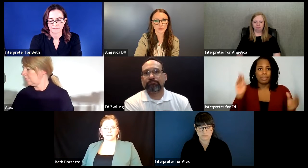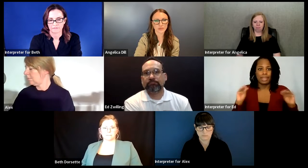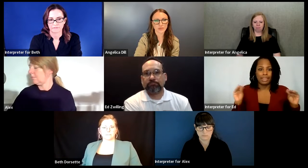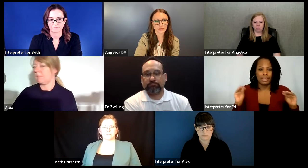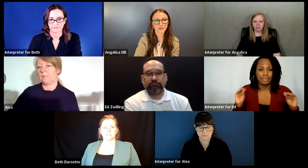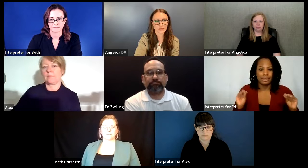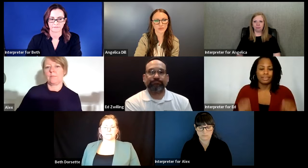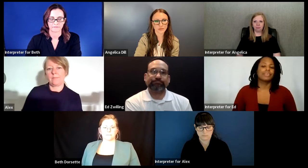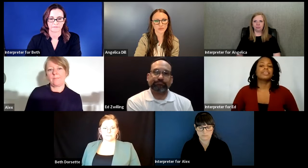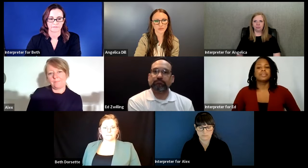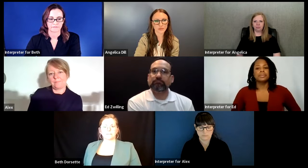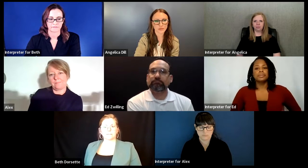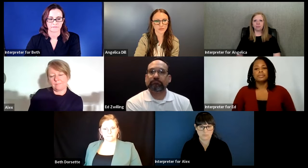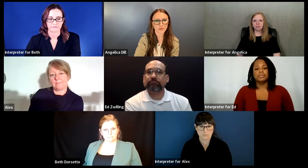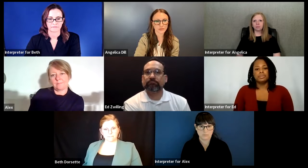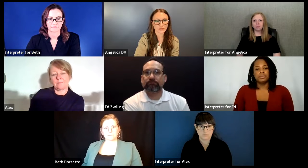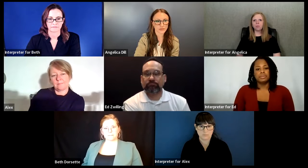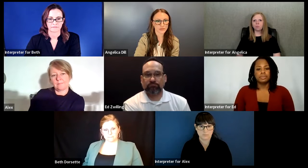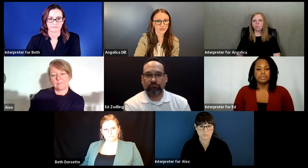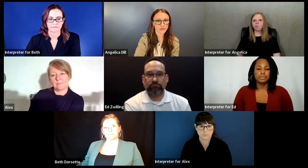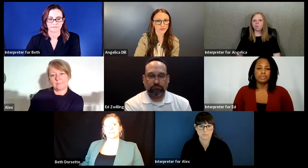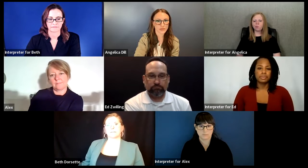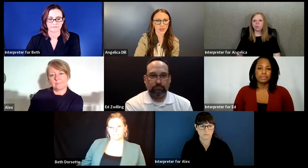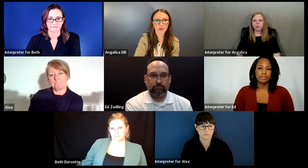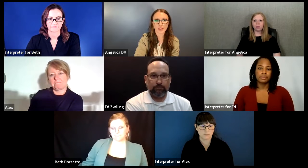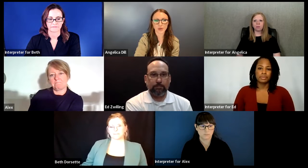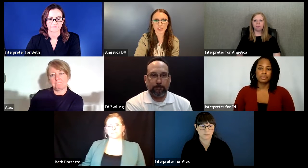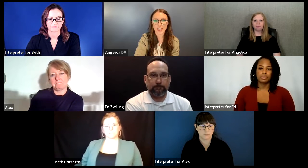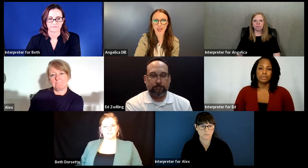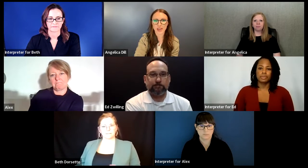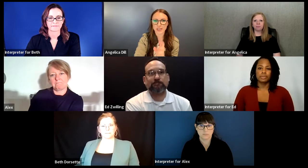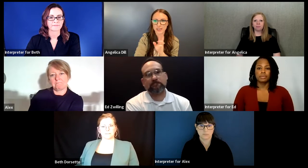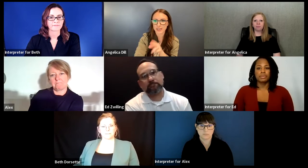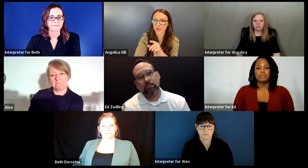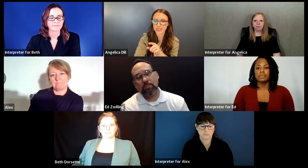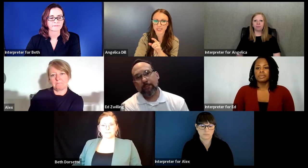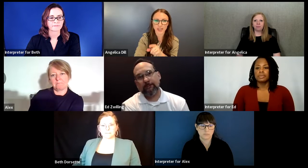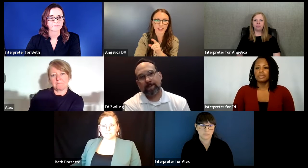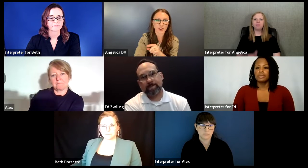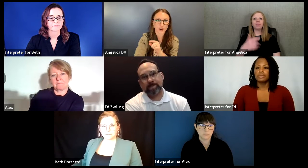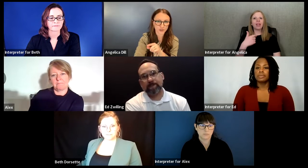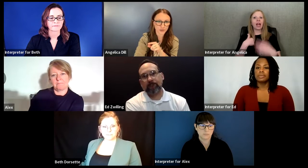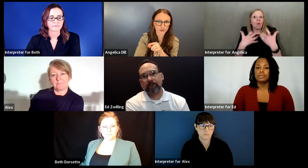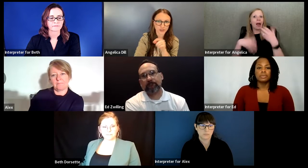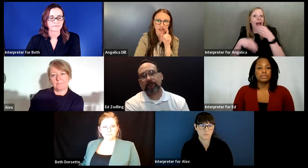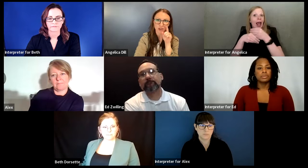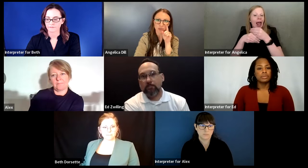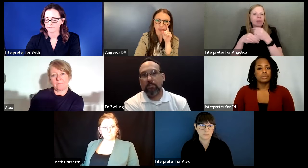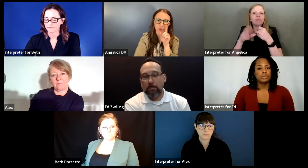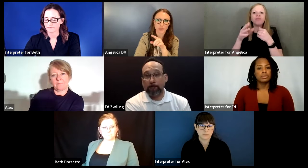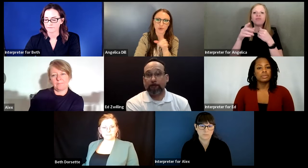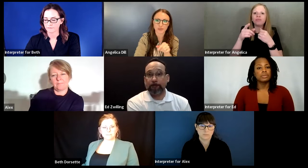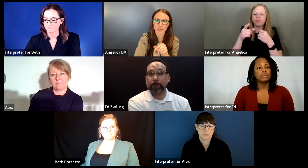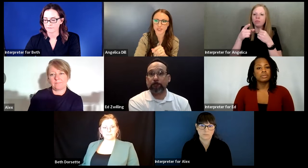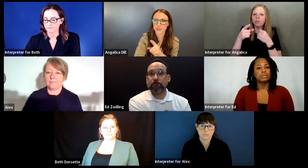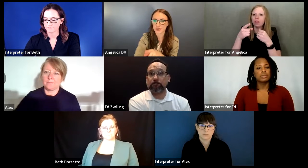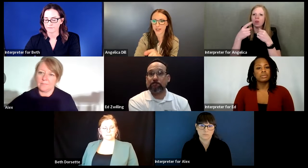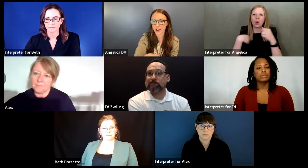I wanted to add I did add the article that we were referring to in the